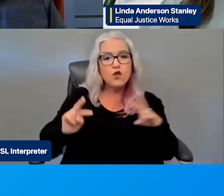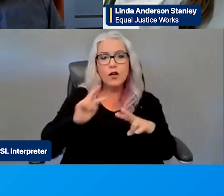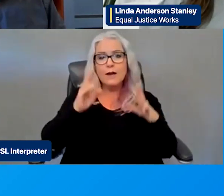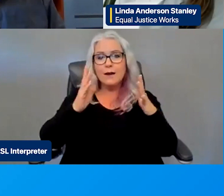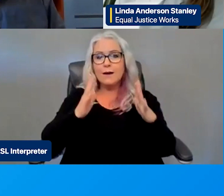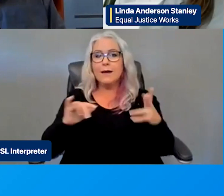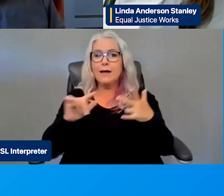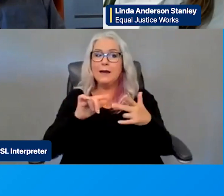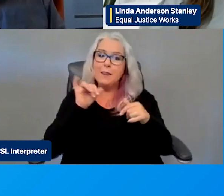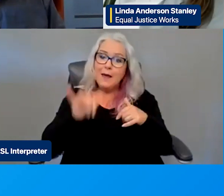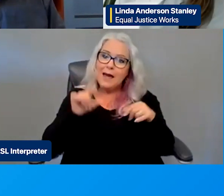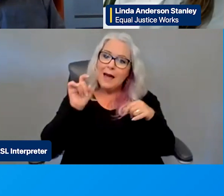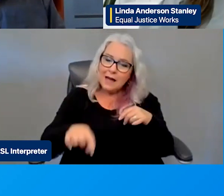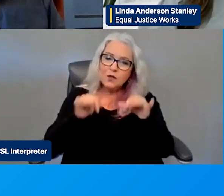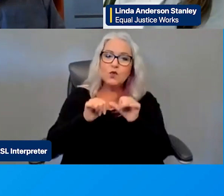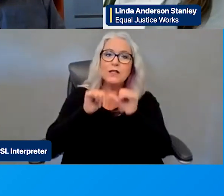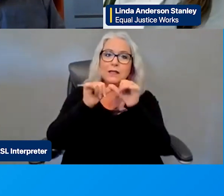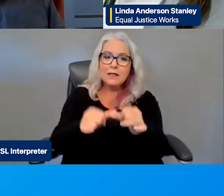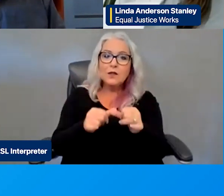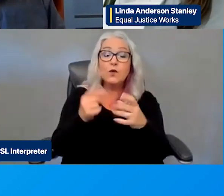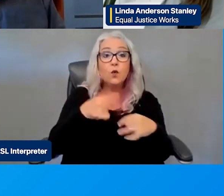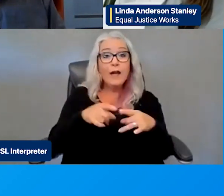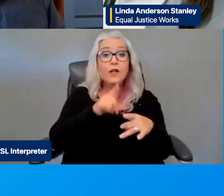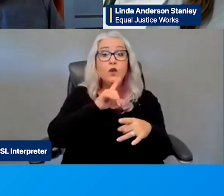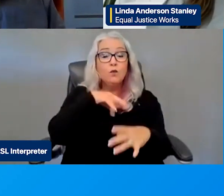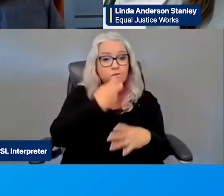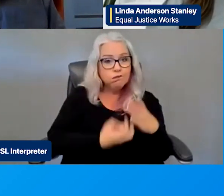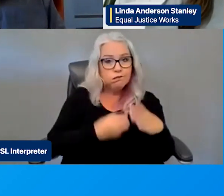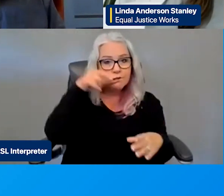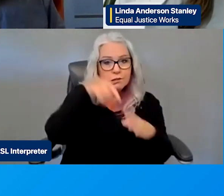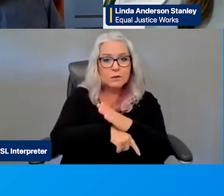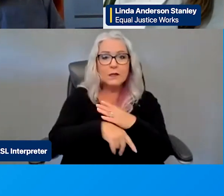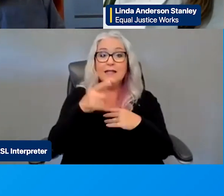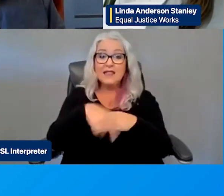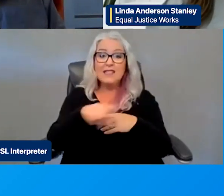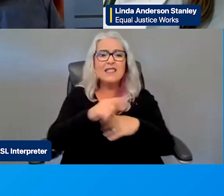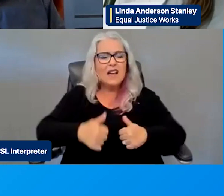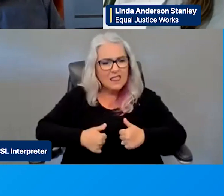So when you dive in, this is almost a lifetime commitment,